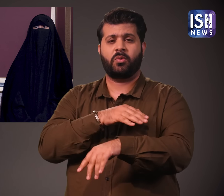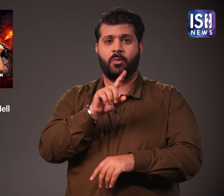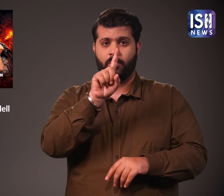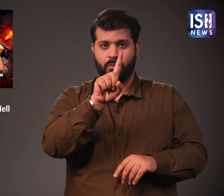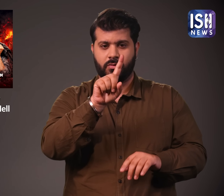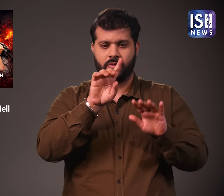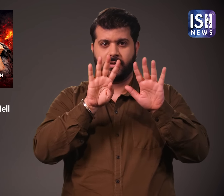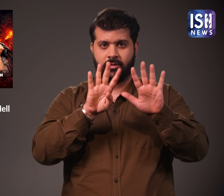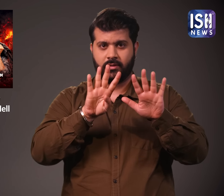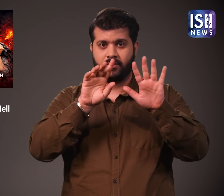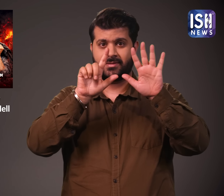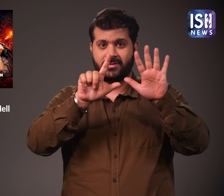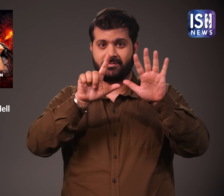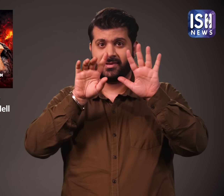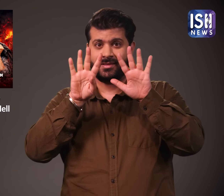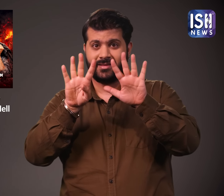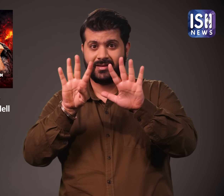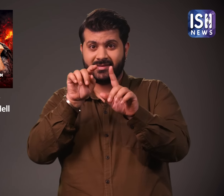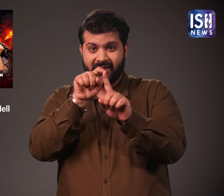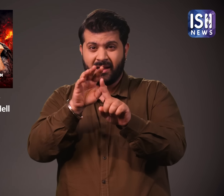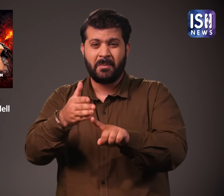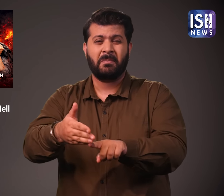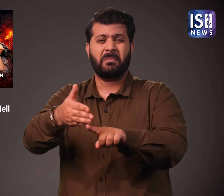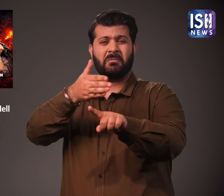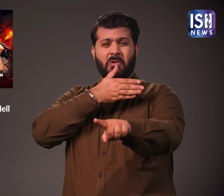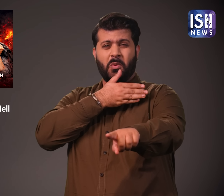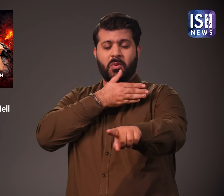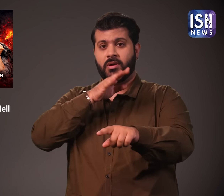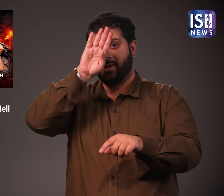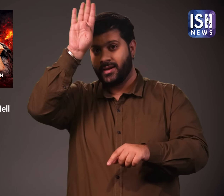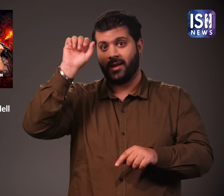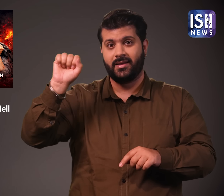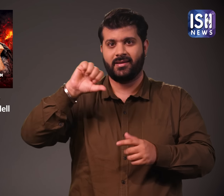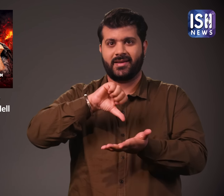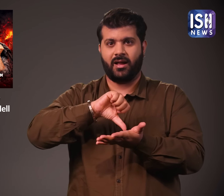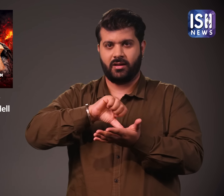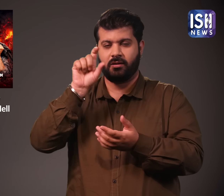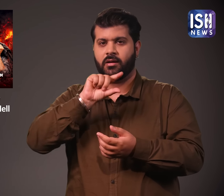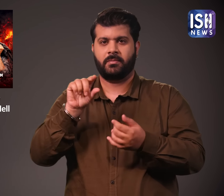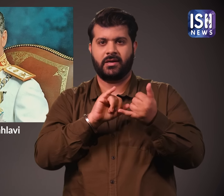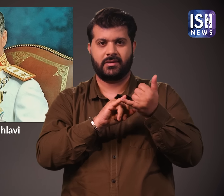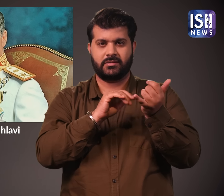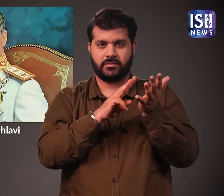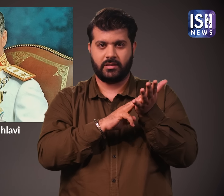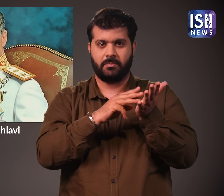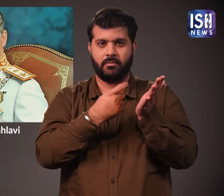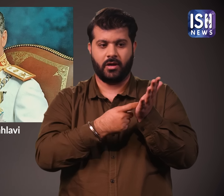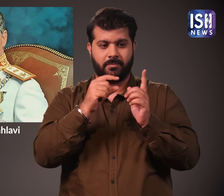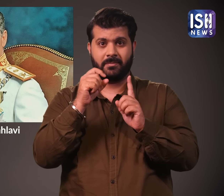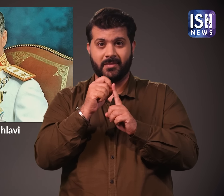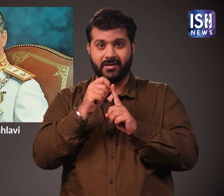Before 1979, Iran was ruled by Shah Mohammad Reza Pahlavi,